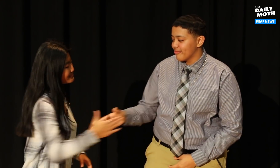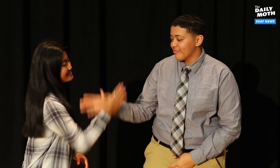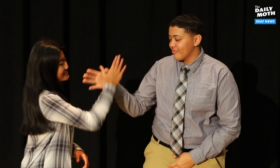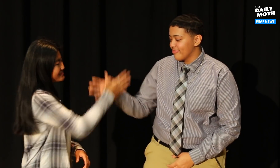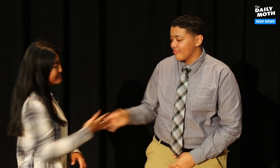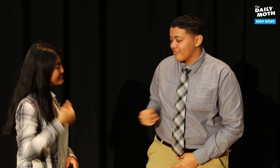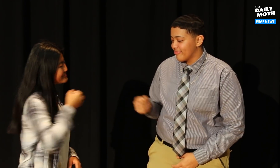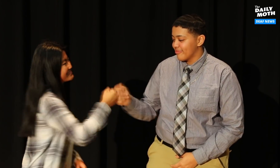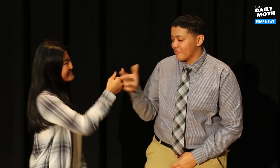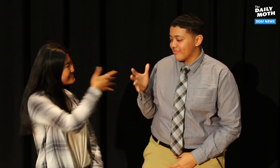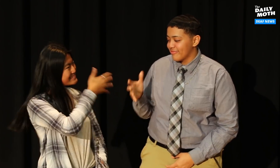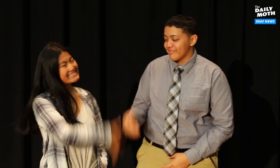Thank you!